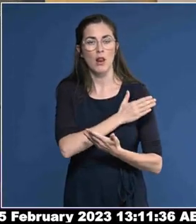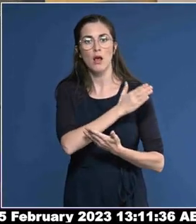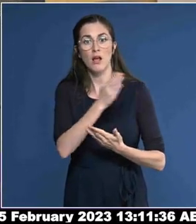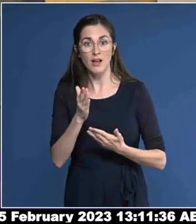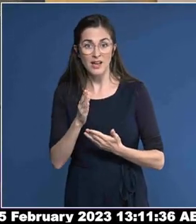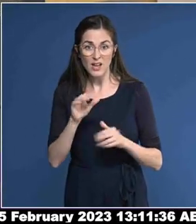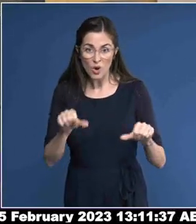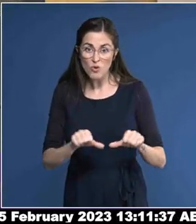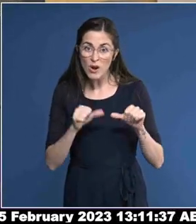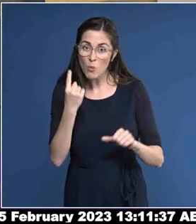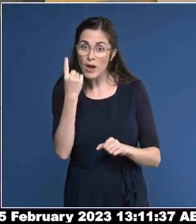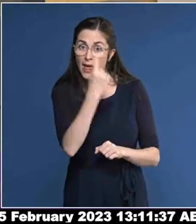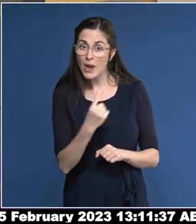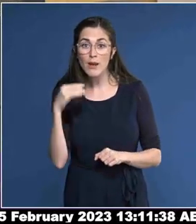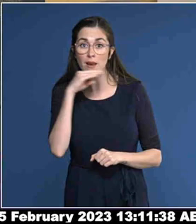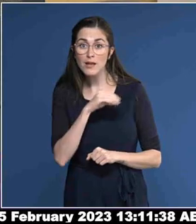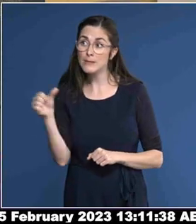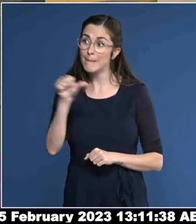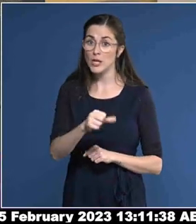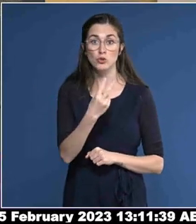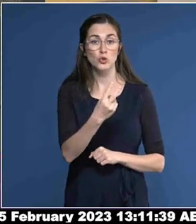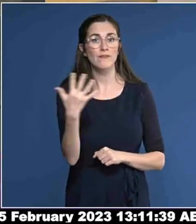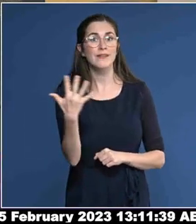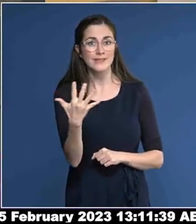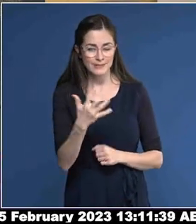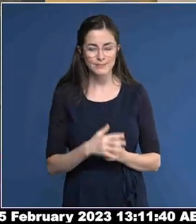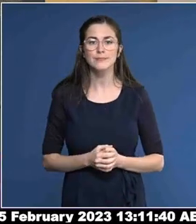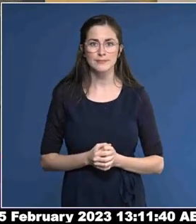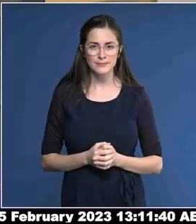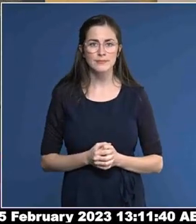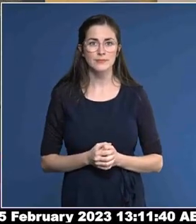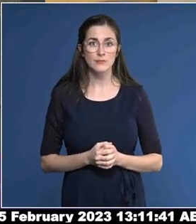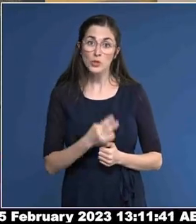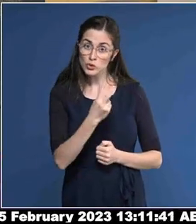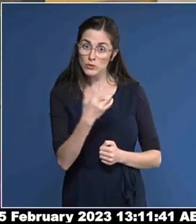So if we can come back at 2.15. All right. Well, if we do that, is 2.15 all right? That's just a couple of minutes longer than an hour.